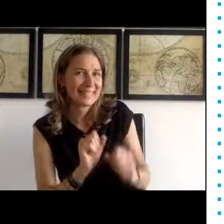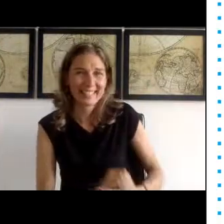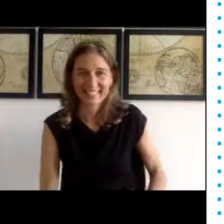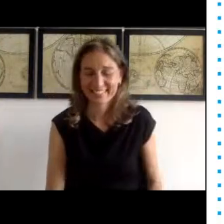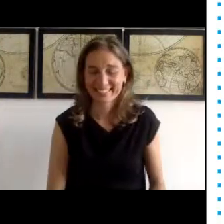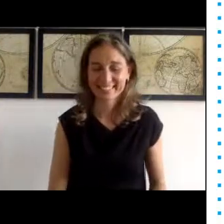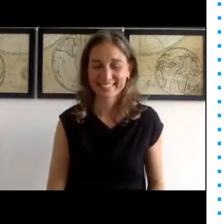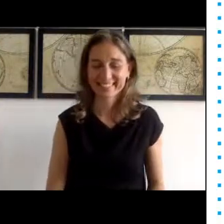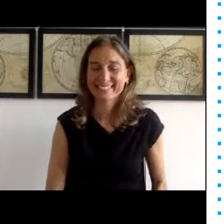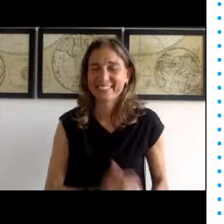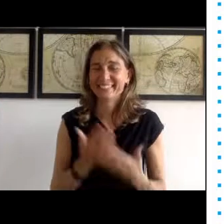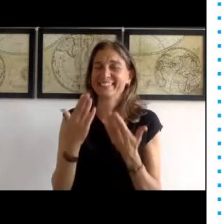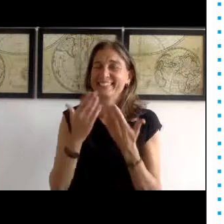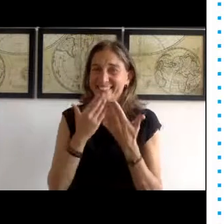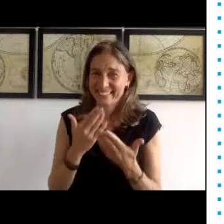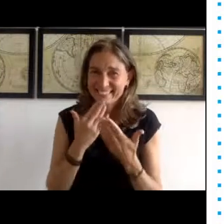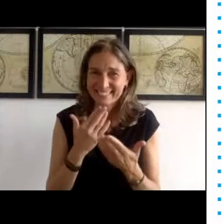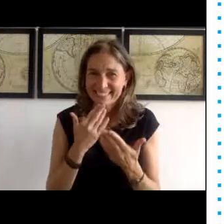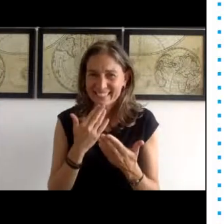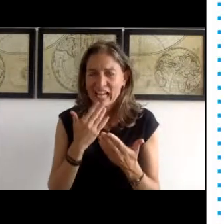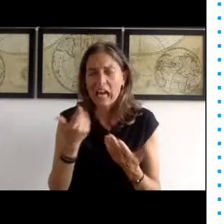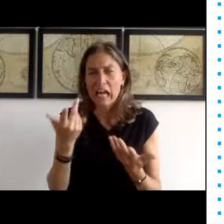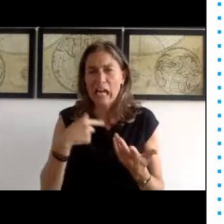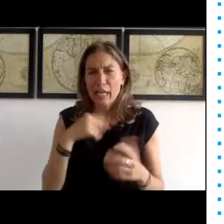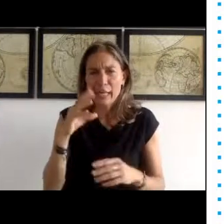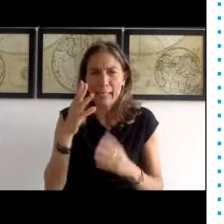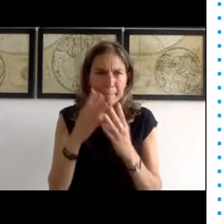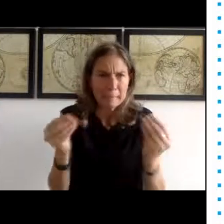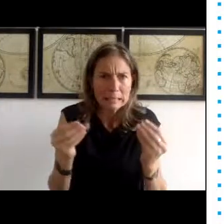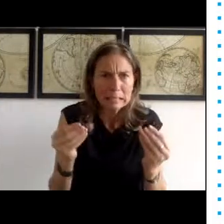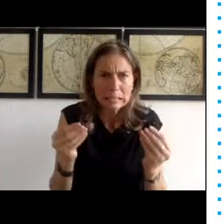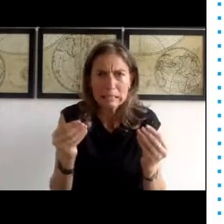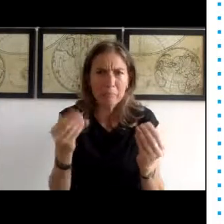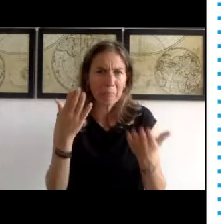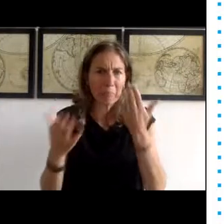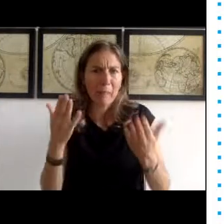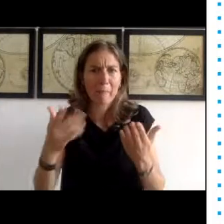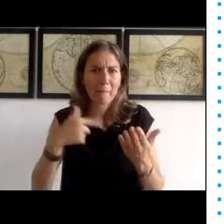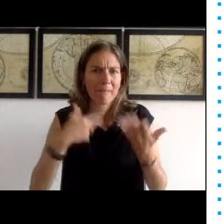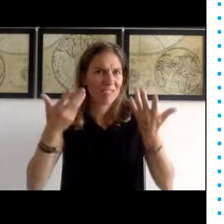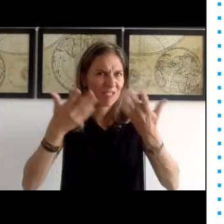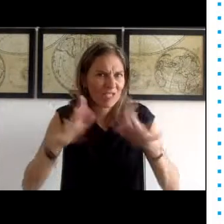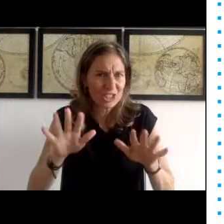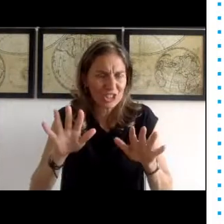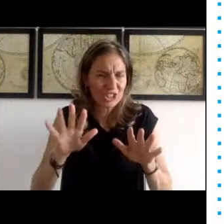for those with 24 hours care needs? Marta, maybe you can answer directly.